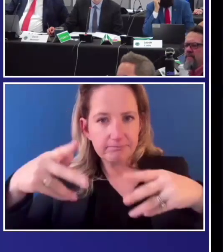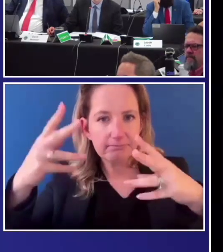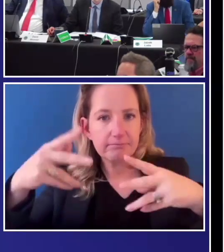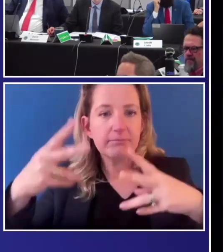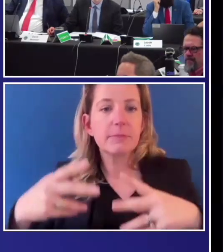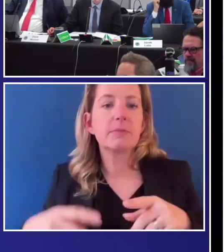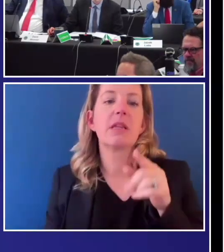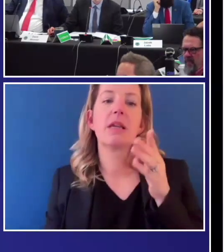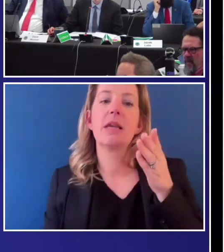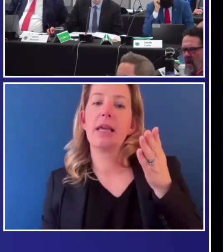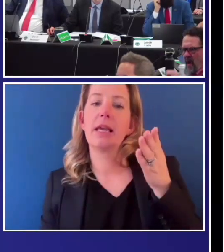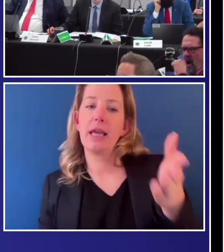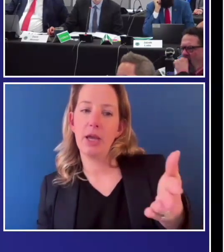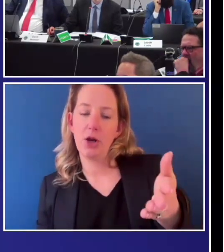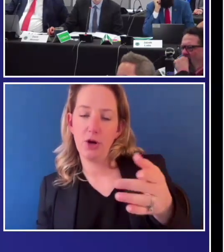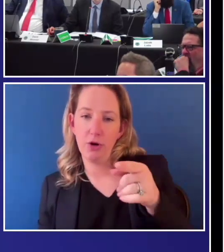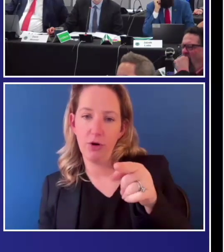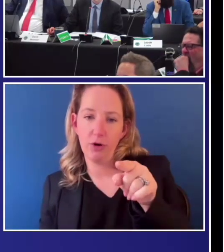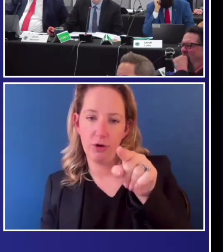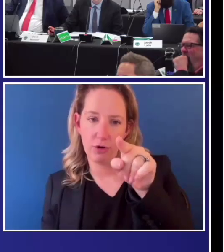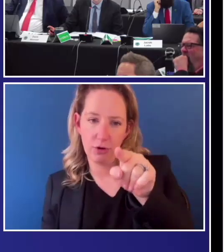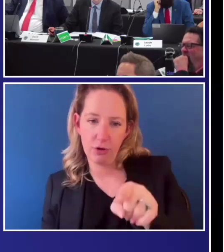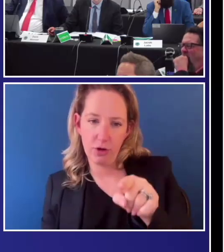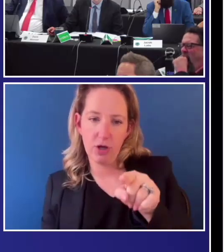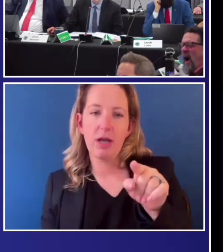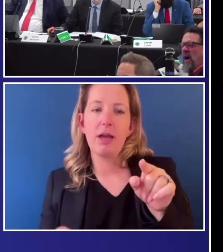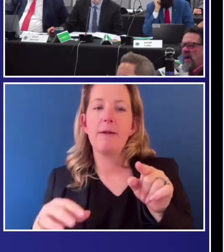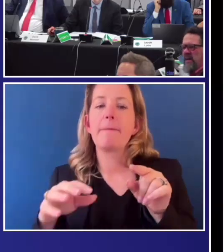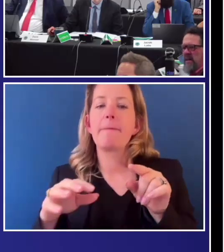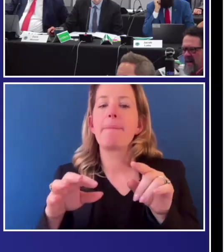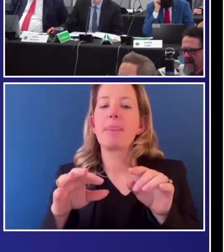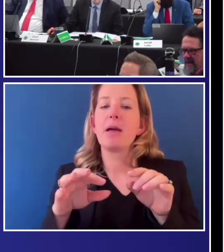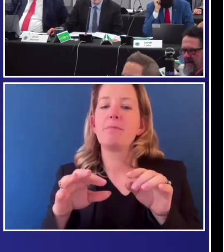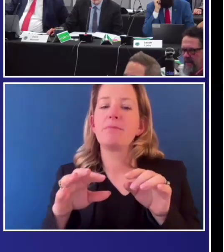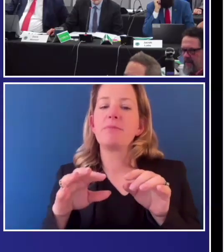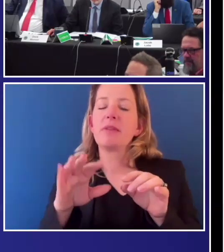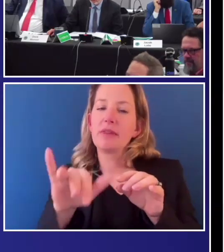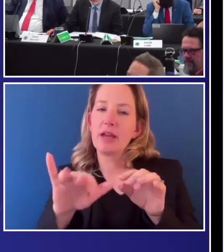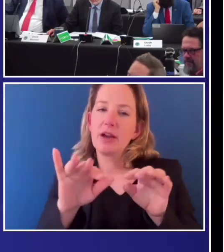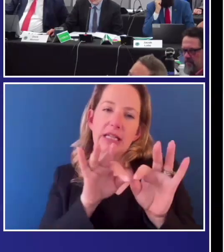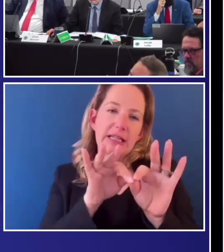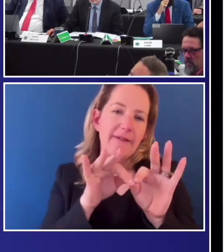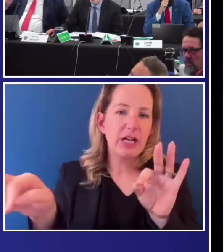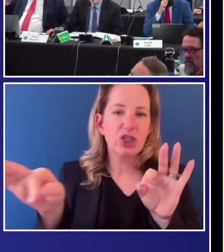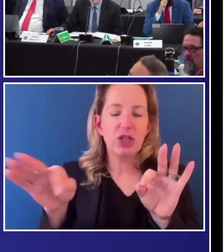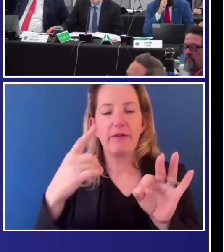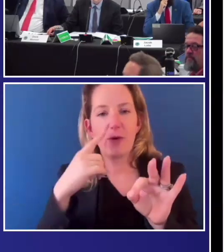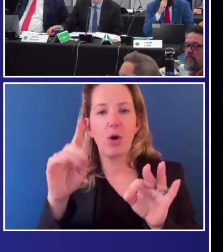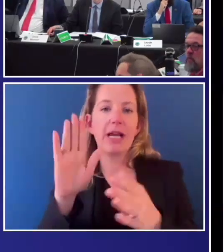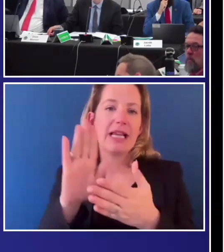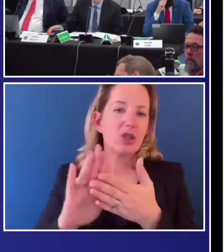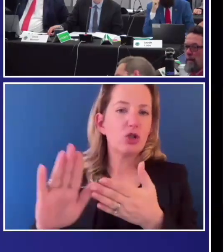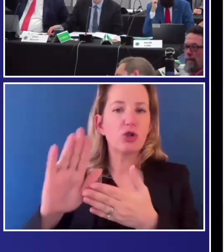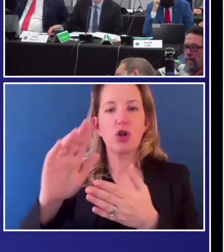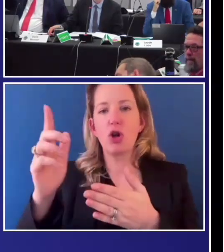here the -- there's a definition of institutional grants and scholarships that has now been put to use in multiple